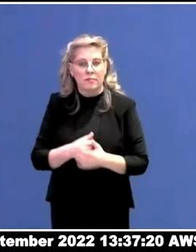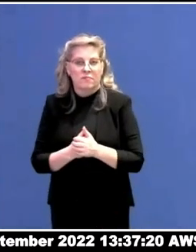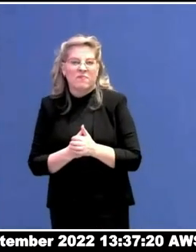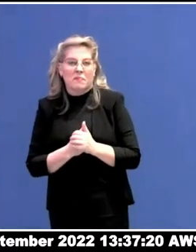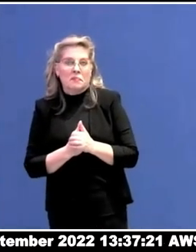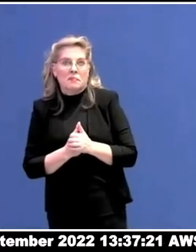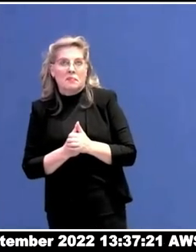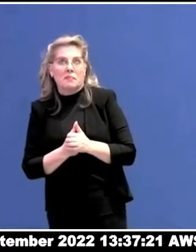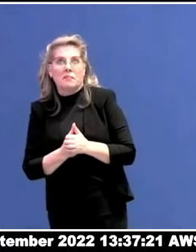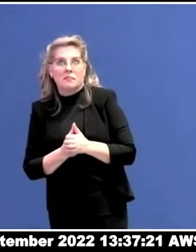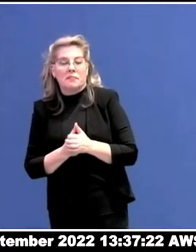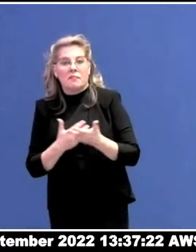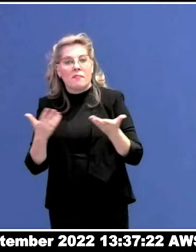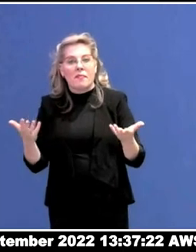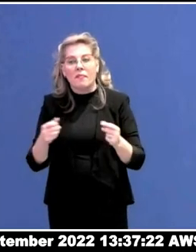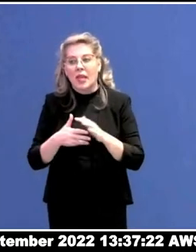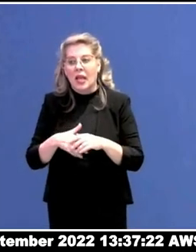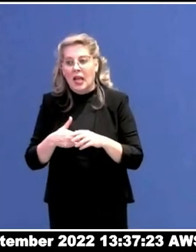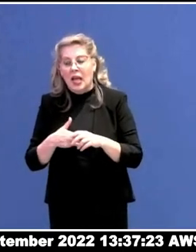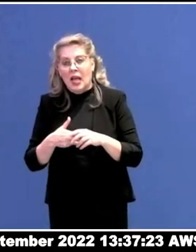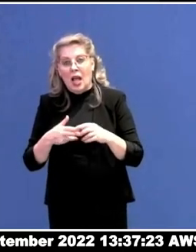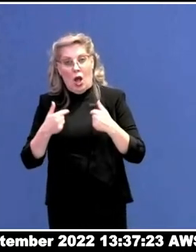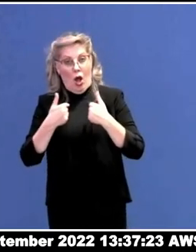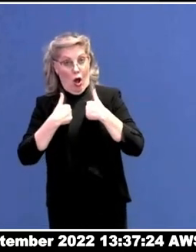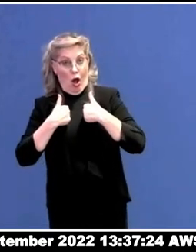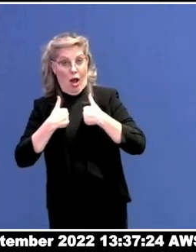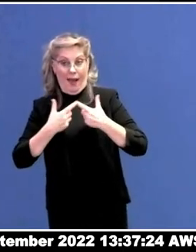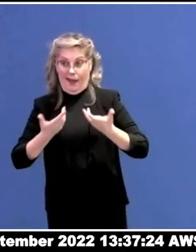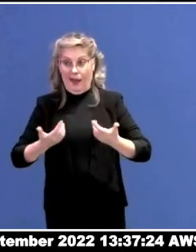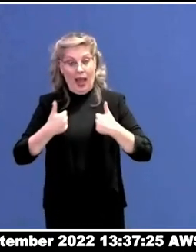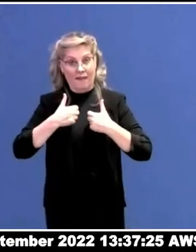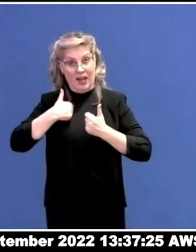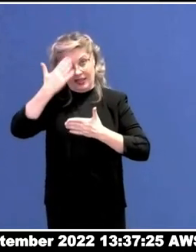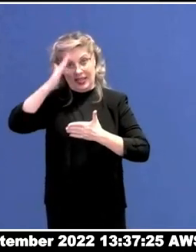prison and now the CEO of Sisters Inside and a lawyer and watching the changes over those